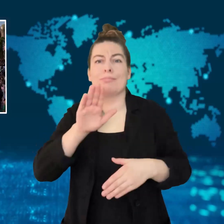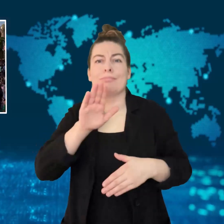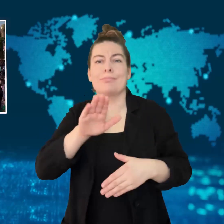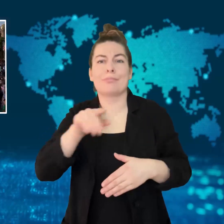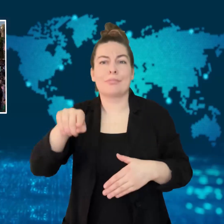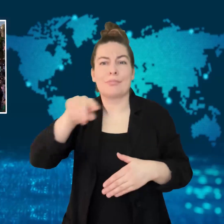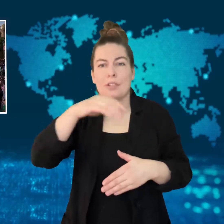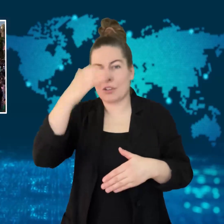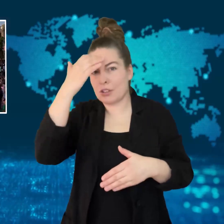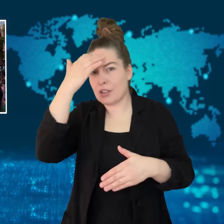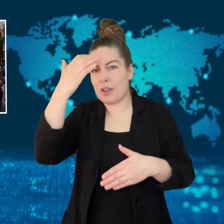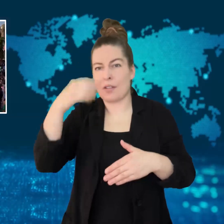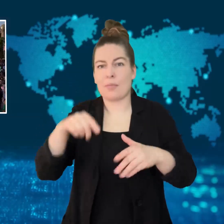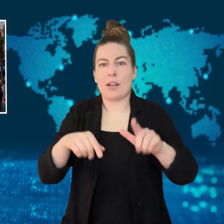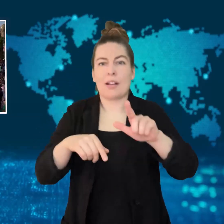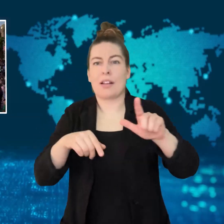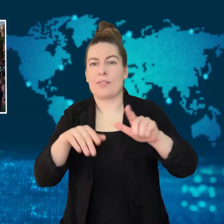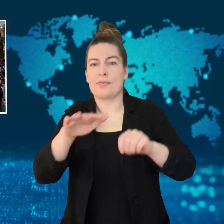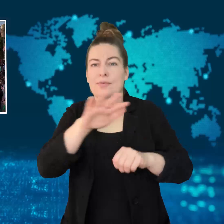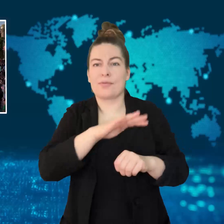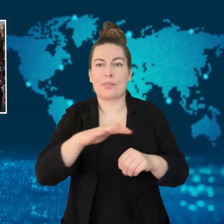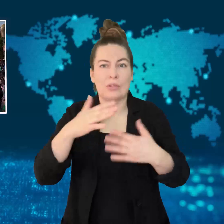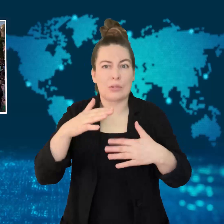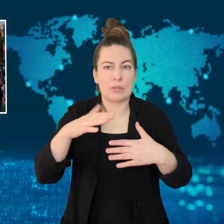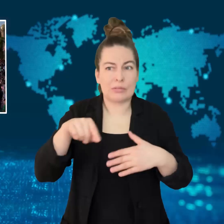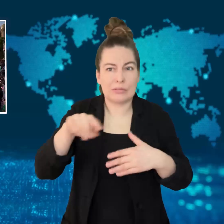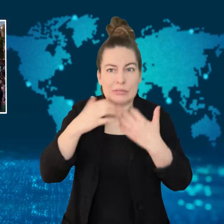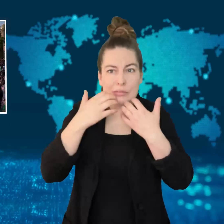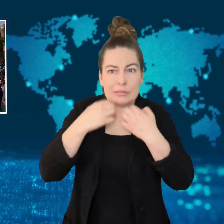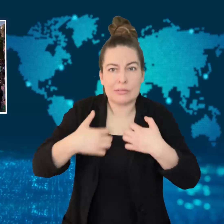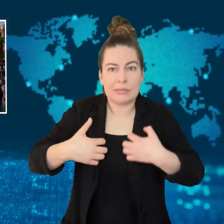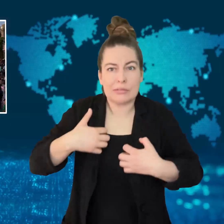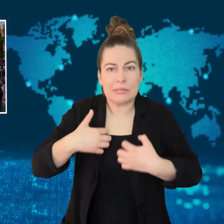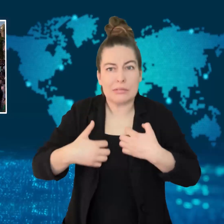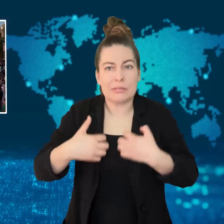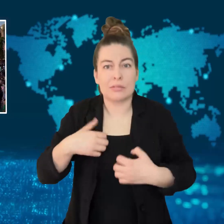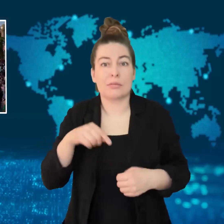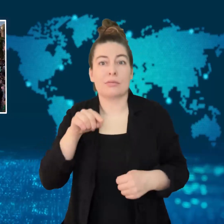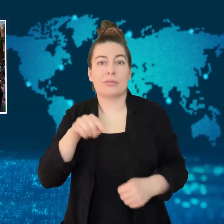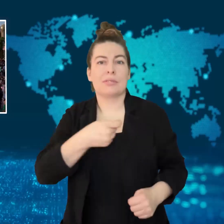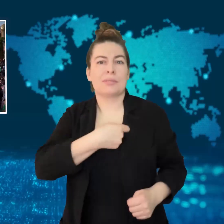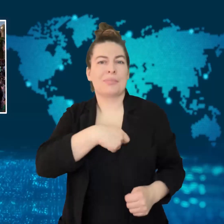In Barcelona, it was reported that 12,000 marched,